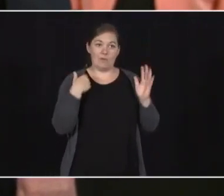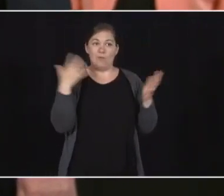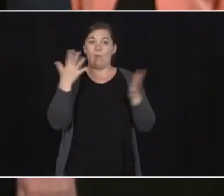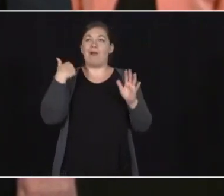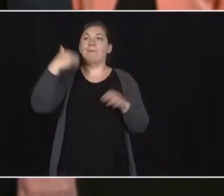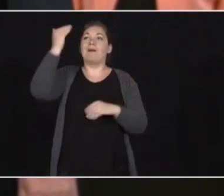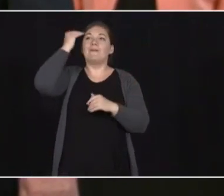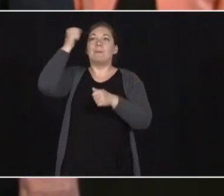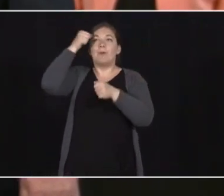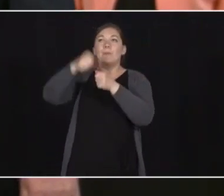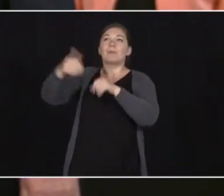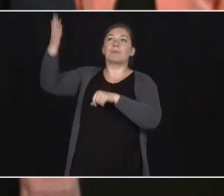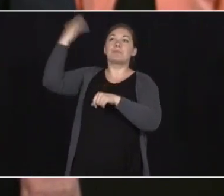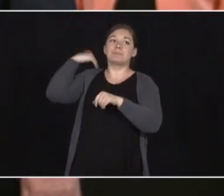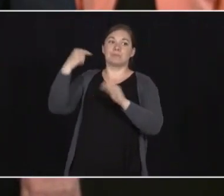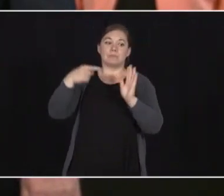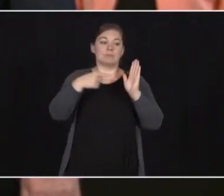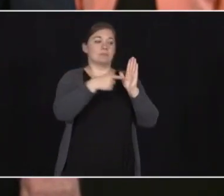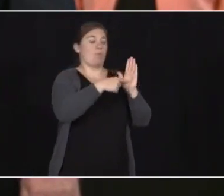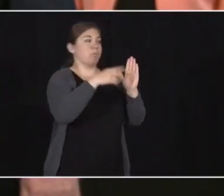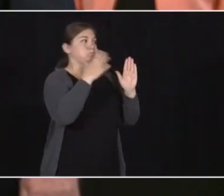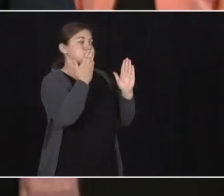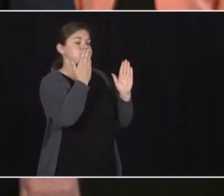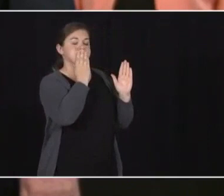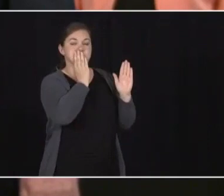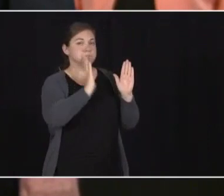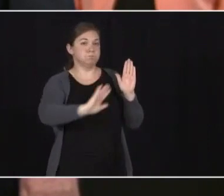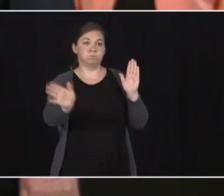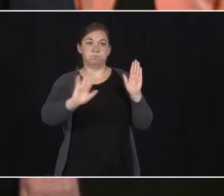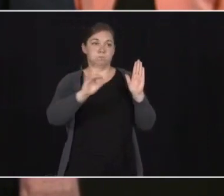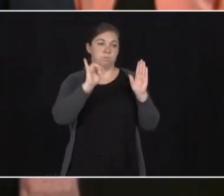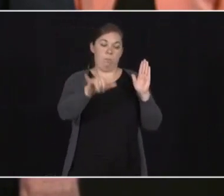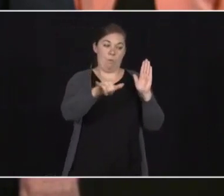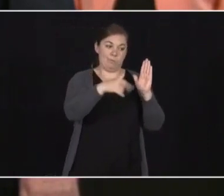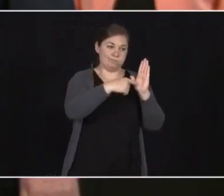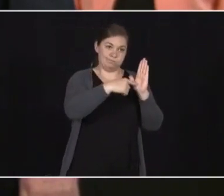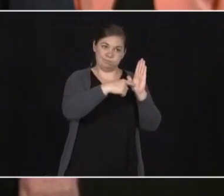And what was actually going on in some of these homes. As the premier indicated, we have to remember